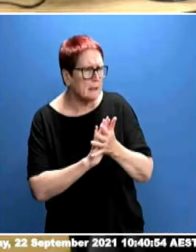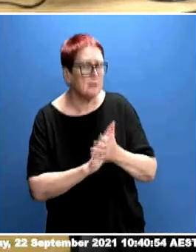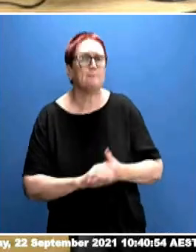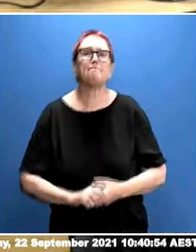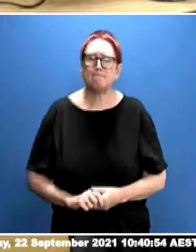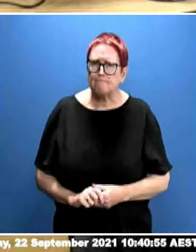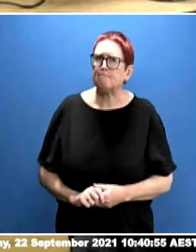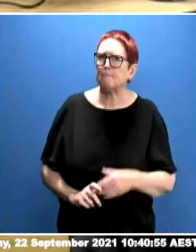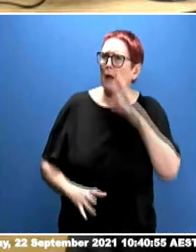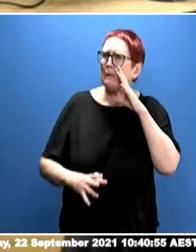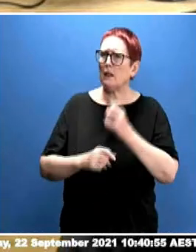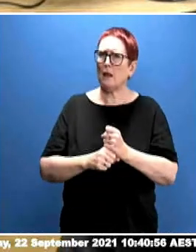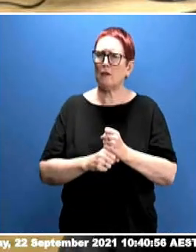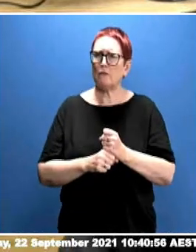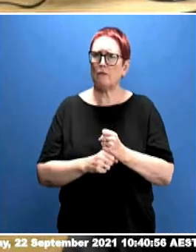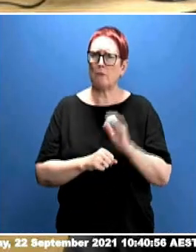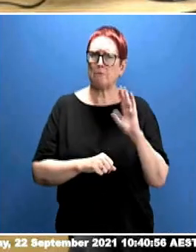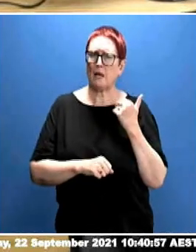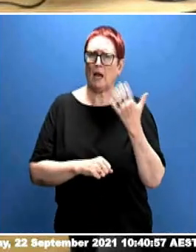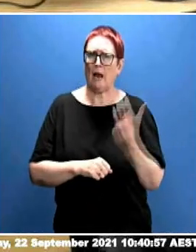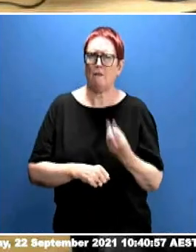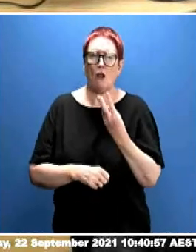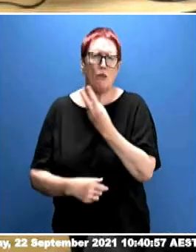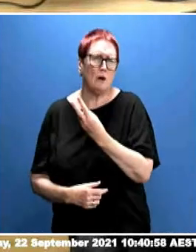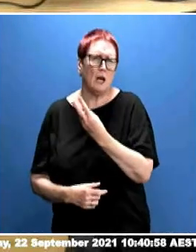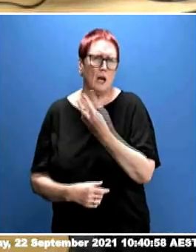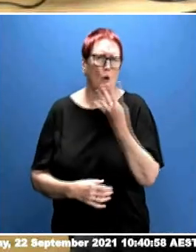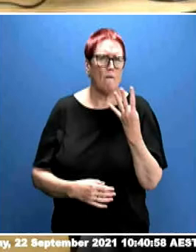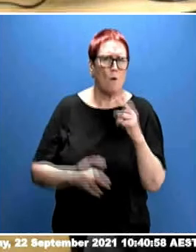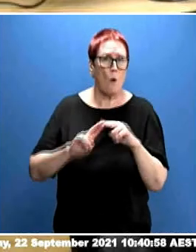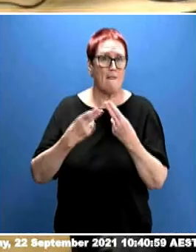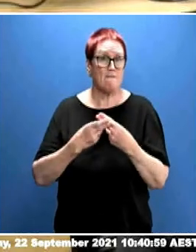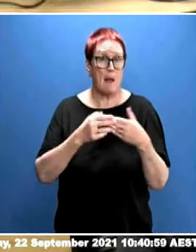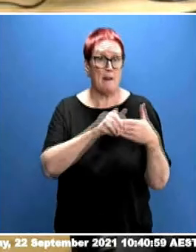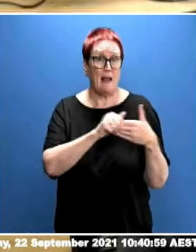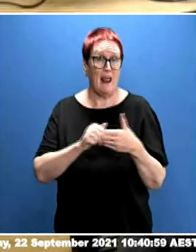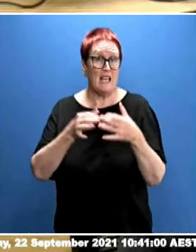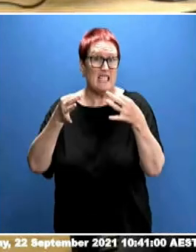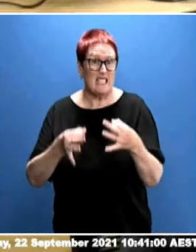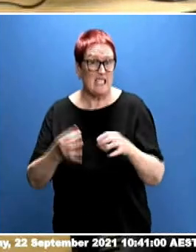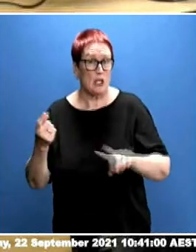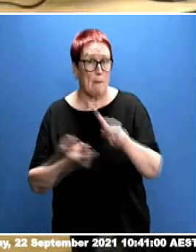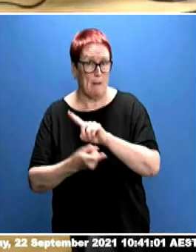I believe we've had three or four family-led decision meetings